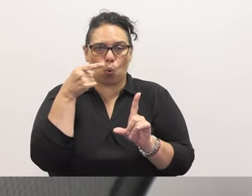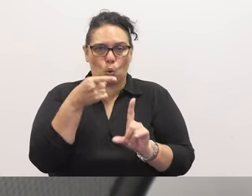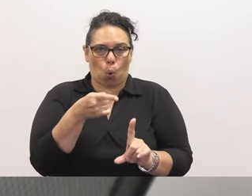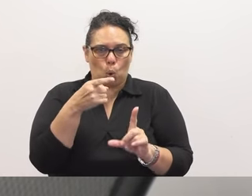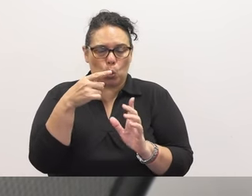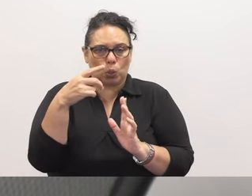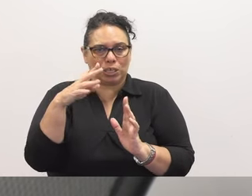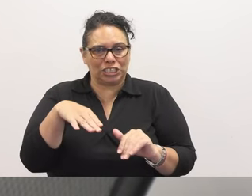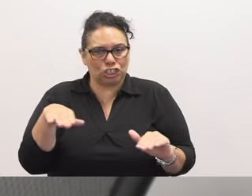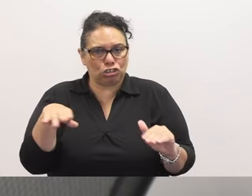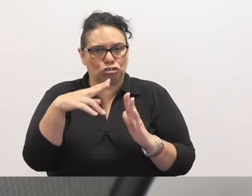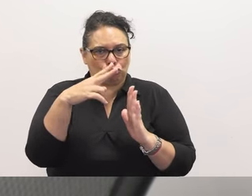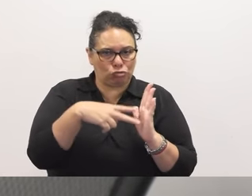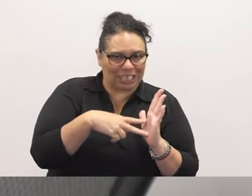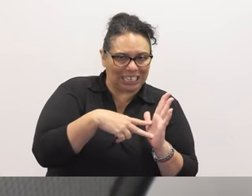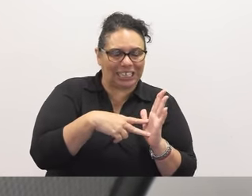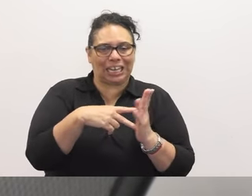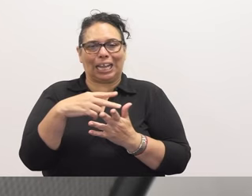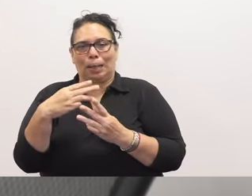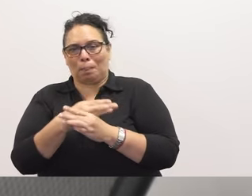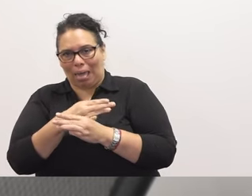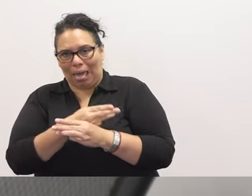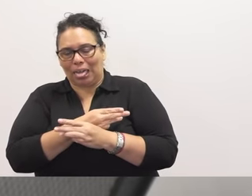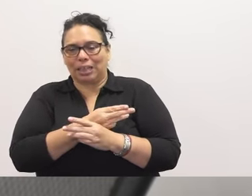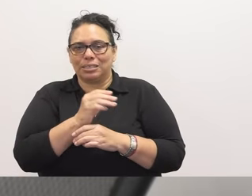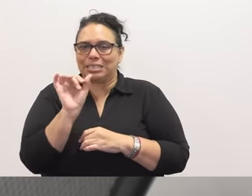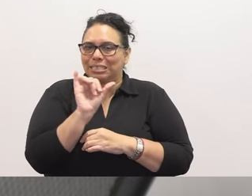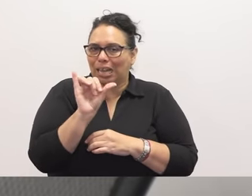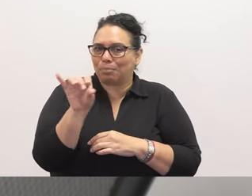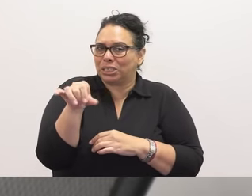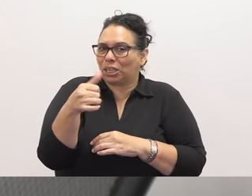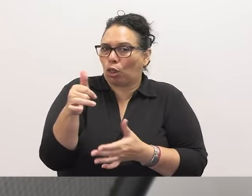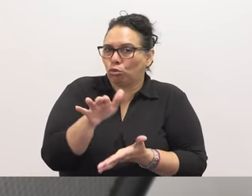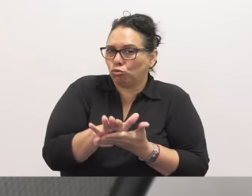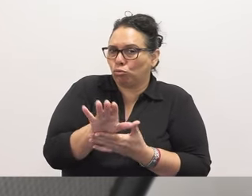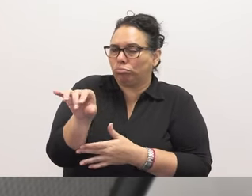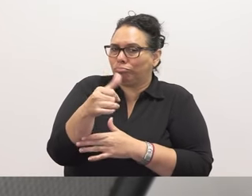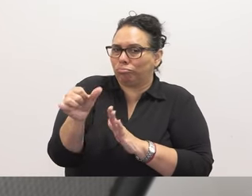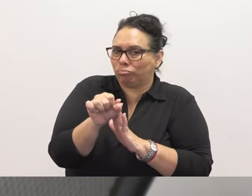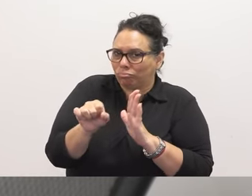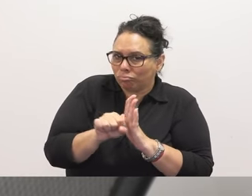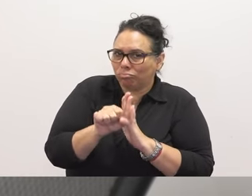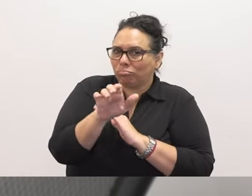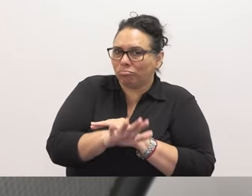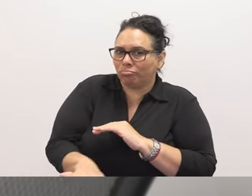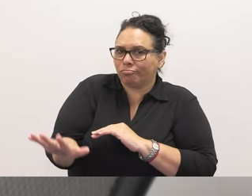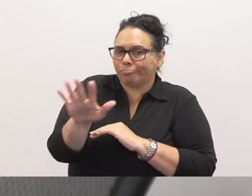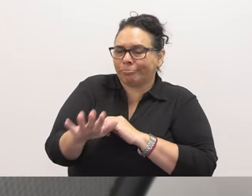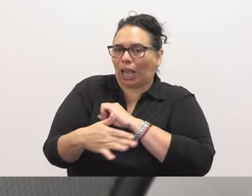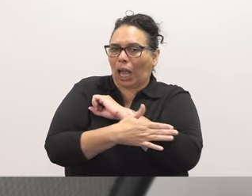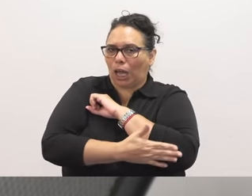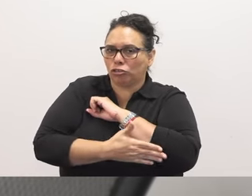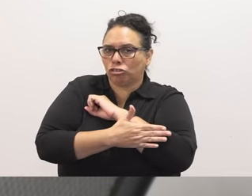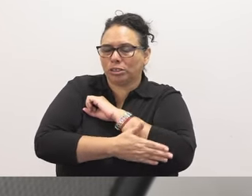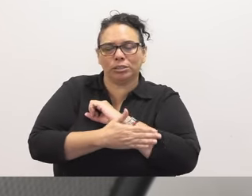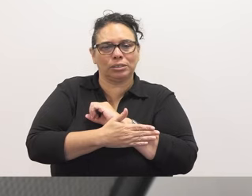and doing math just as well as any other school in any other state across our country. So just like Goldilocks,